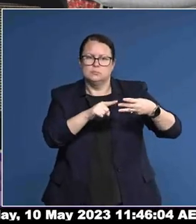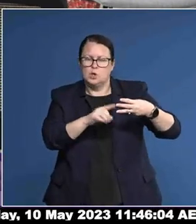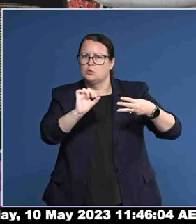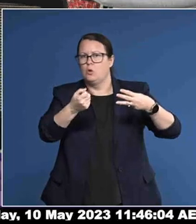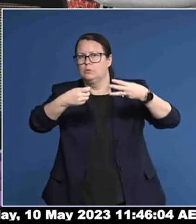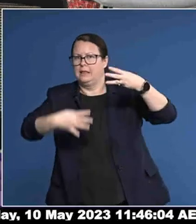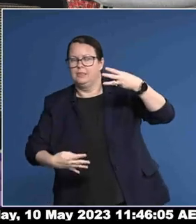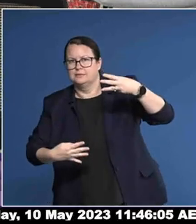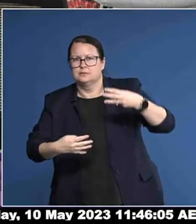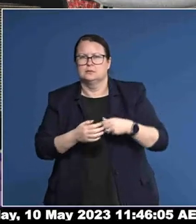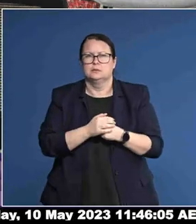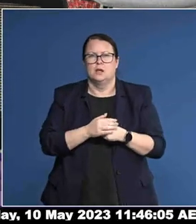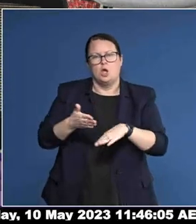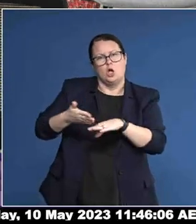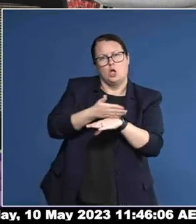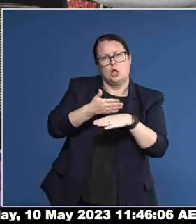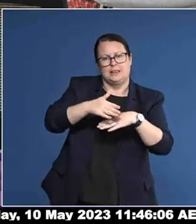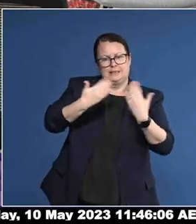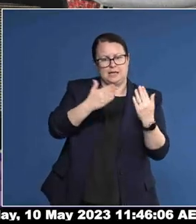When you say 'early days' what would you mean by early days?